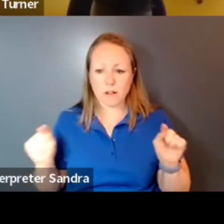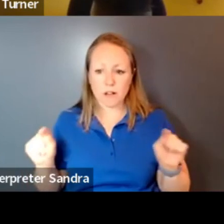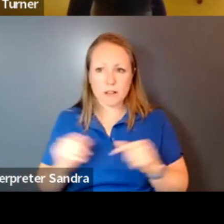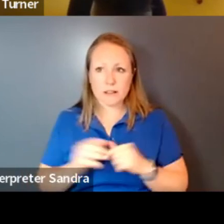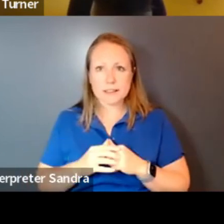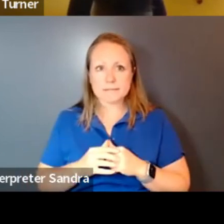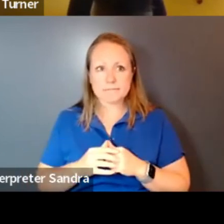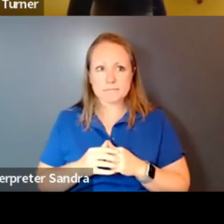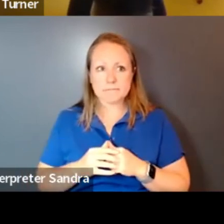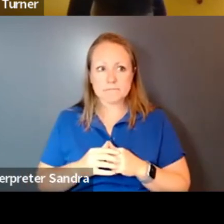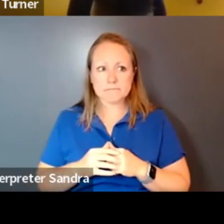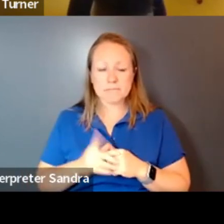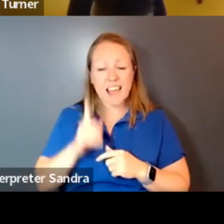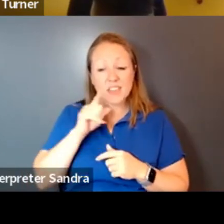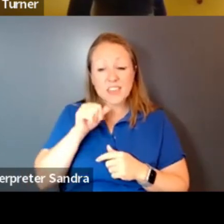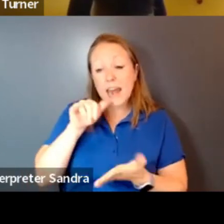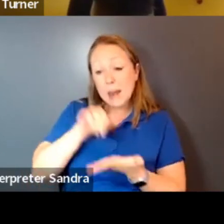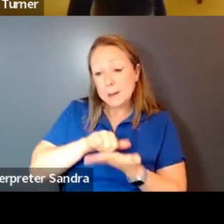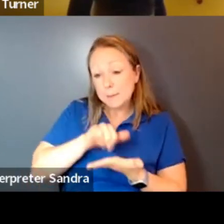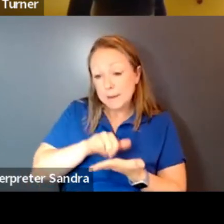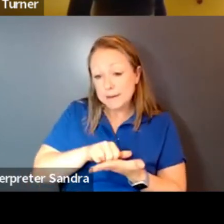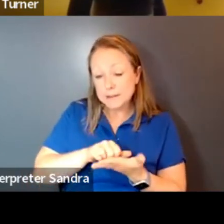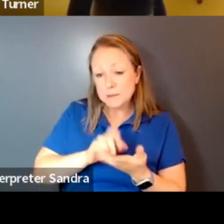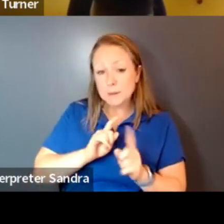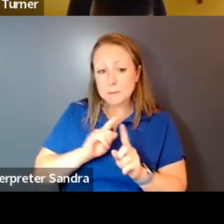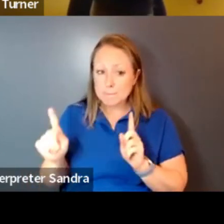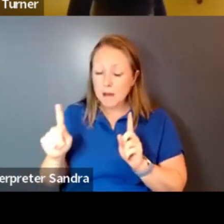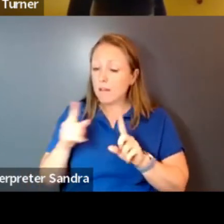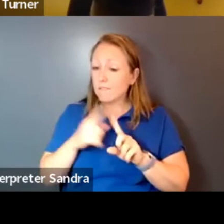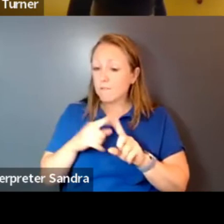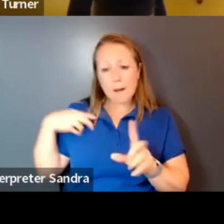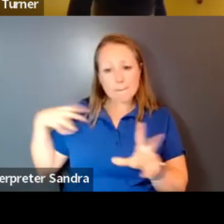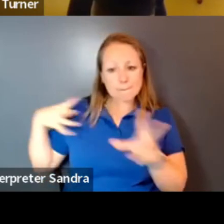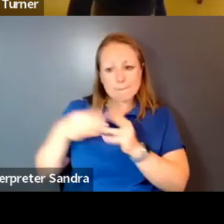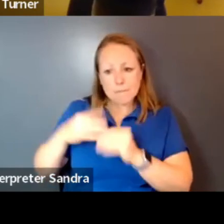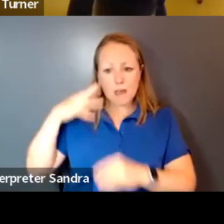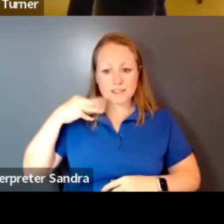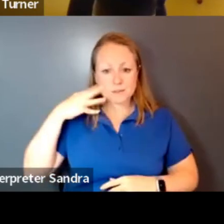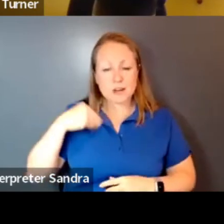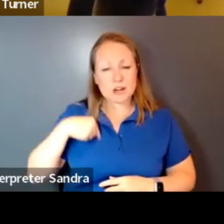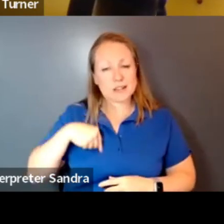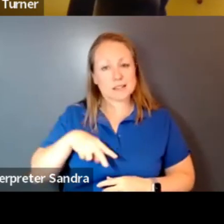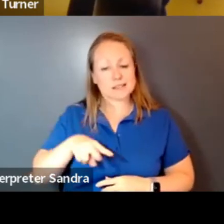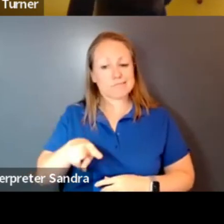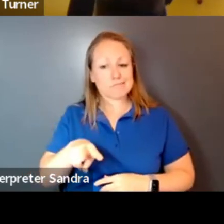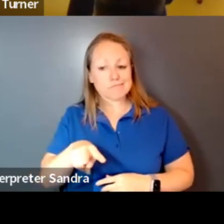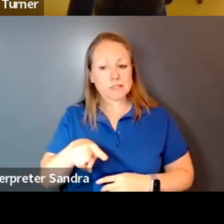impossible, but I myself, because of the experience that I've had, the ones that I'm you